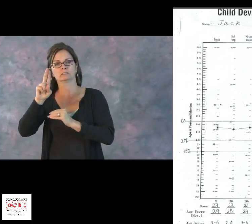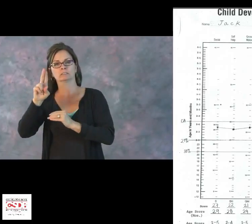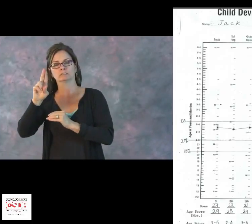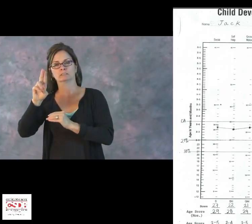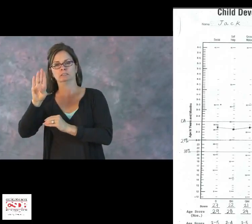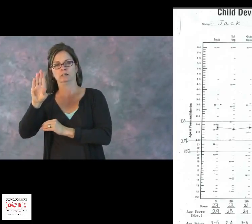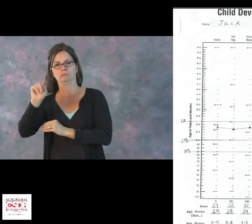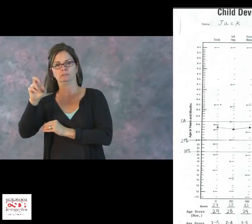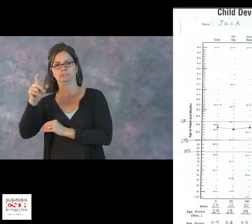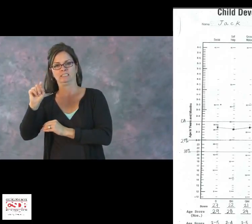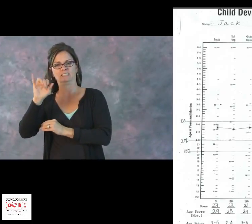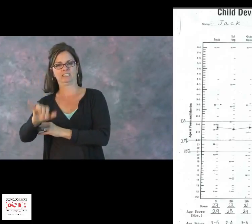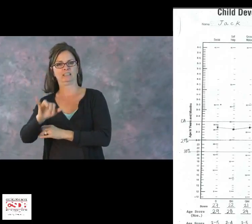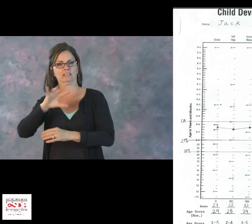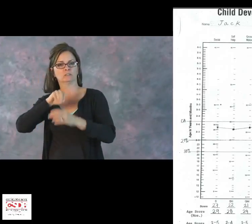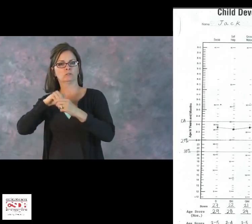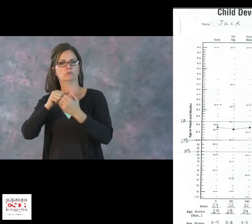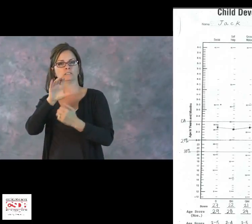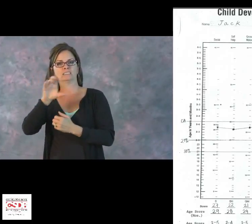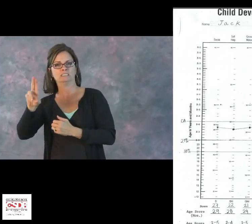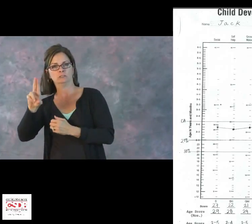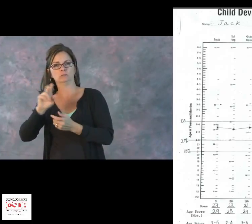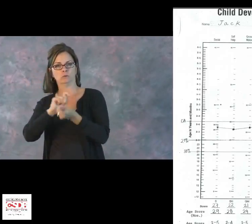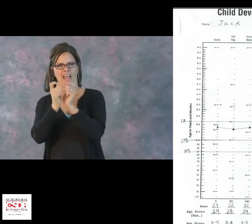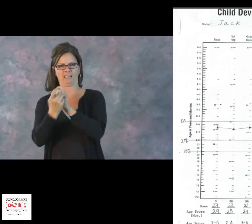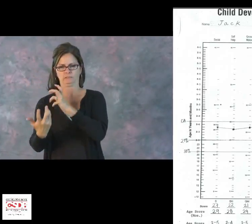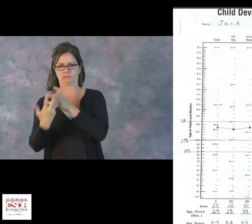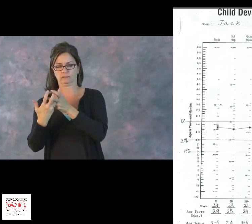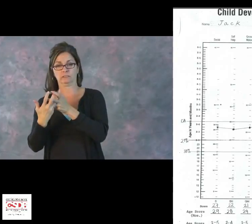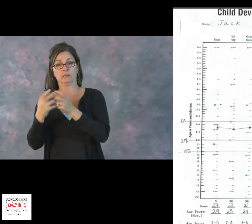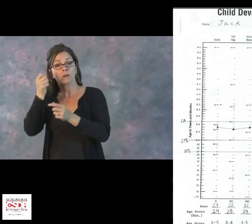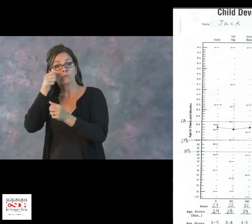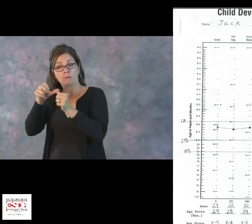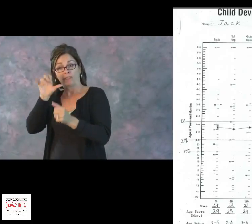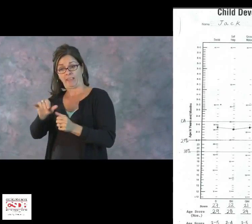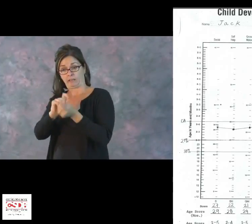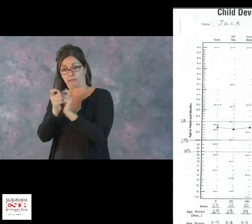on the CU adaptation, which comes from the older version of the Minnesota.